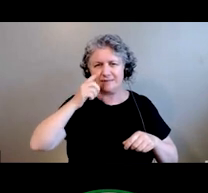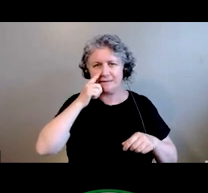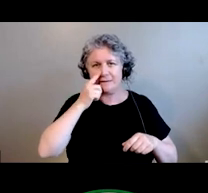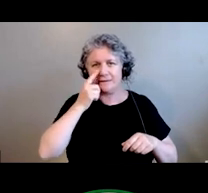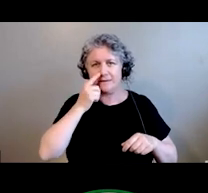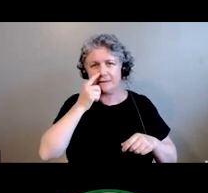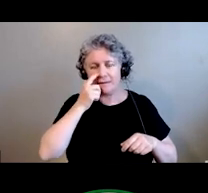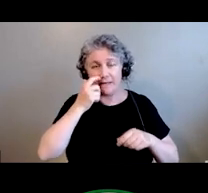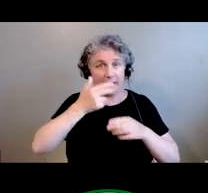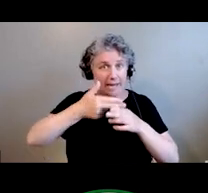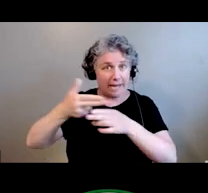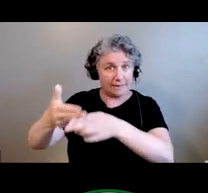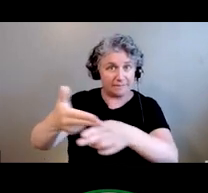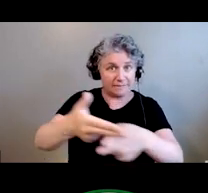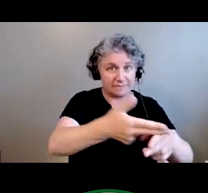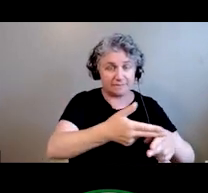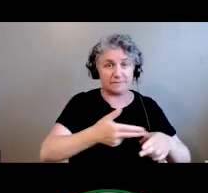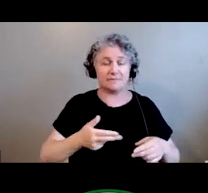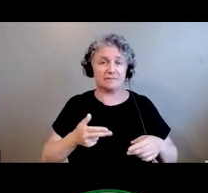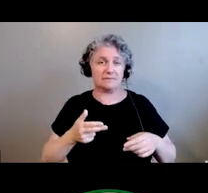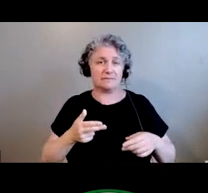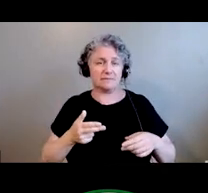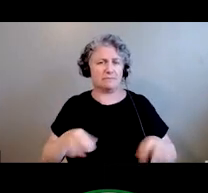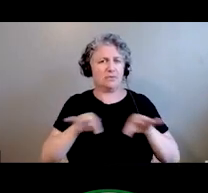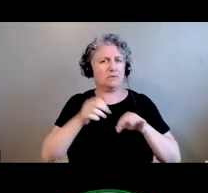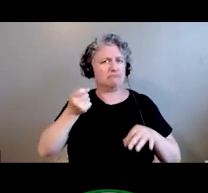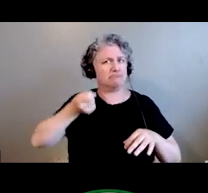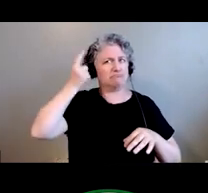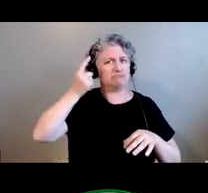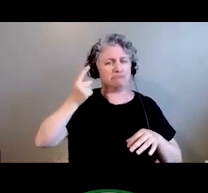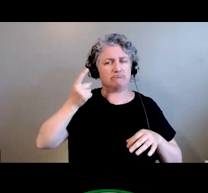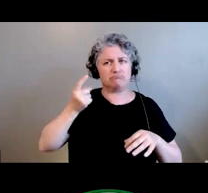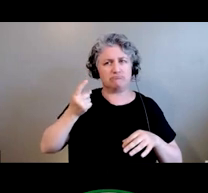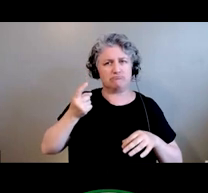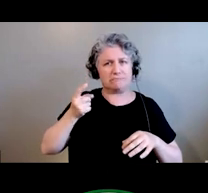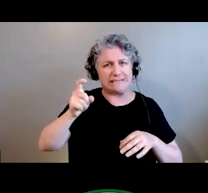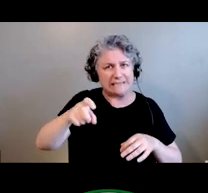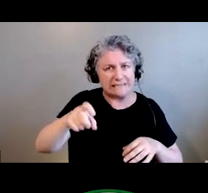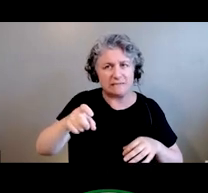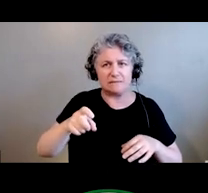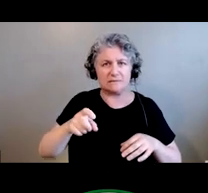And more importantly within our language. So it's more very important that we understand